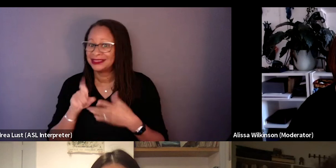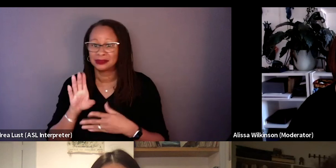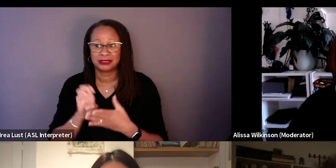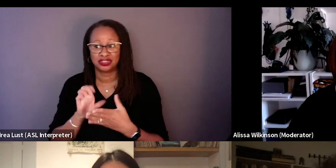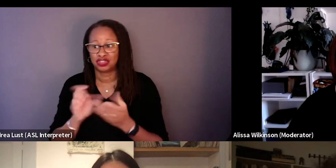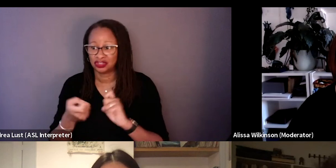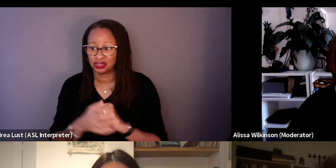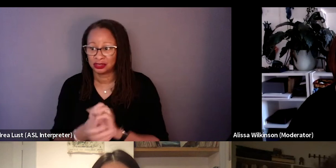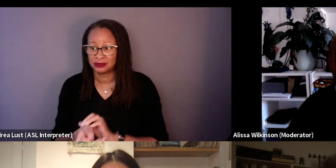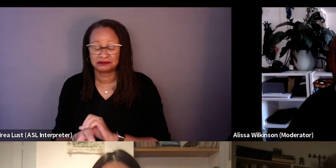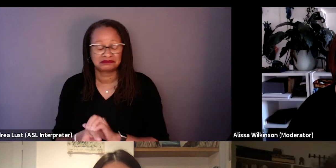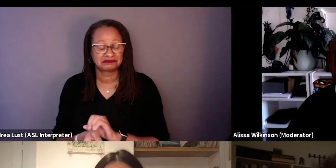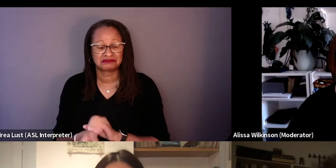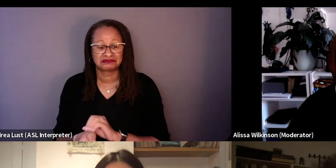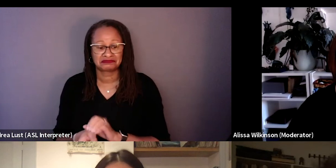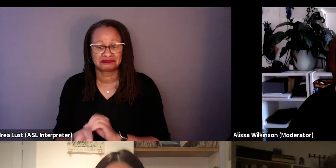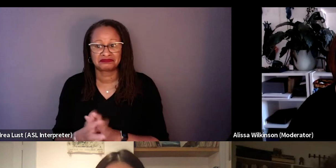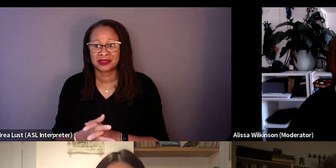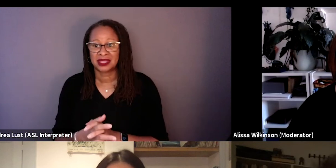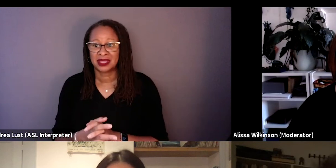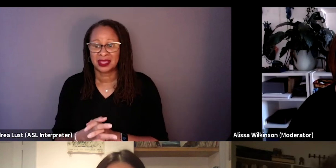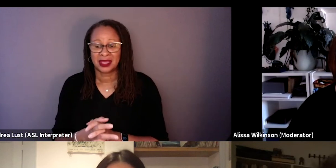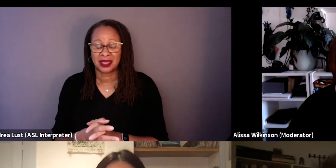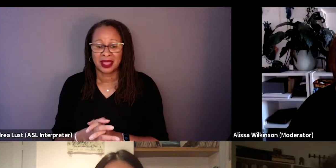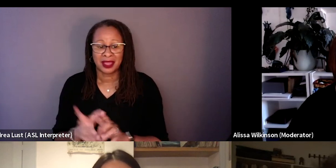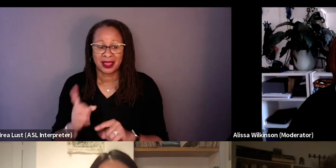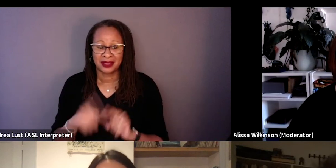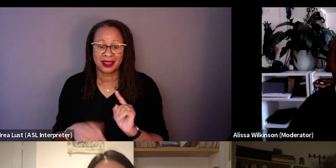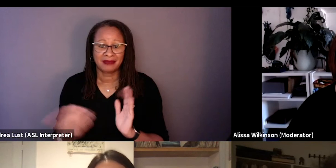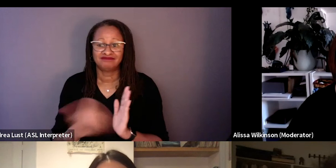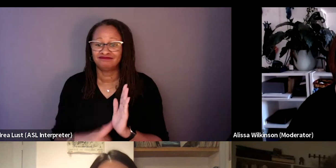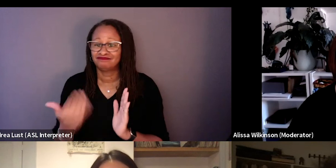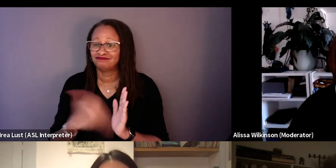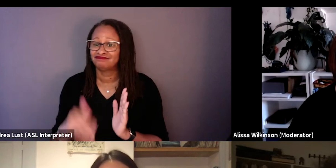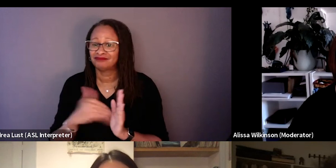And I, I can't repeat everybody focusing on education for women,